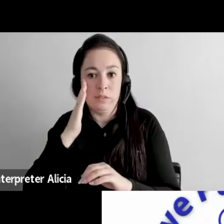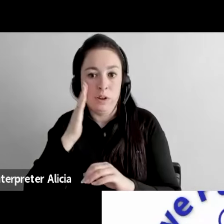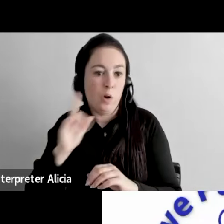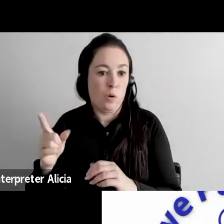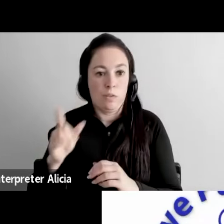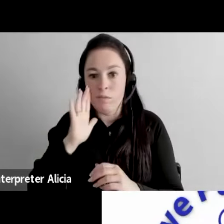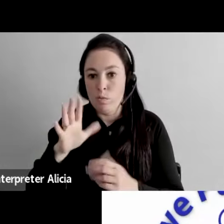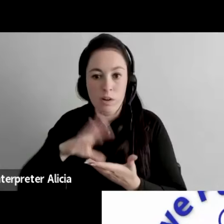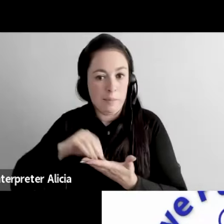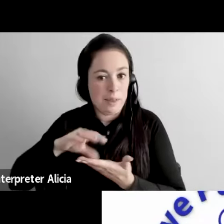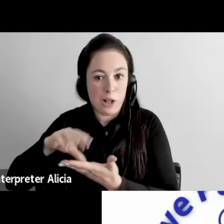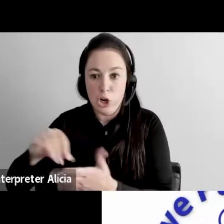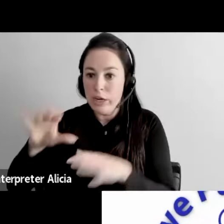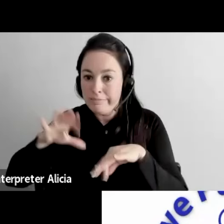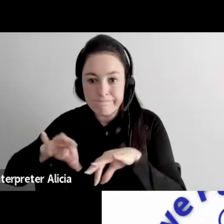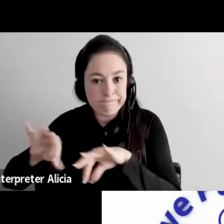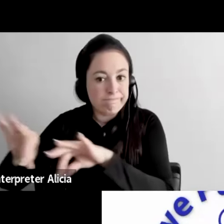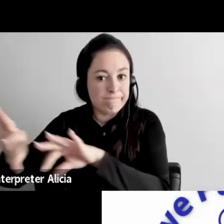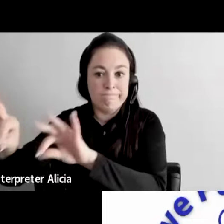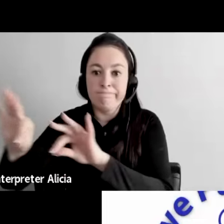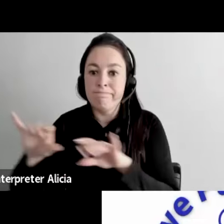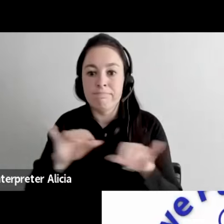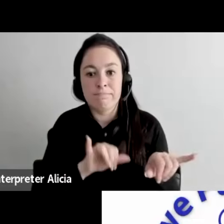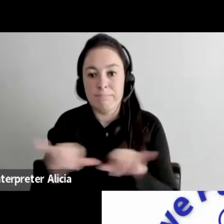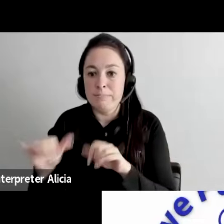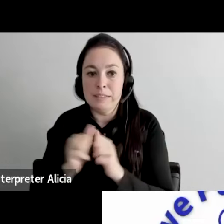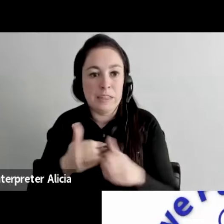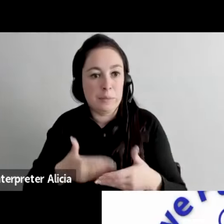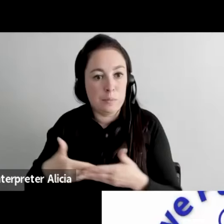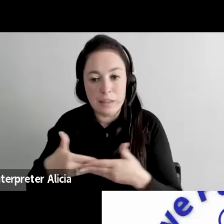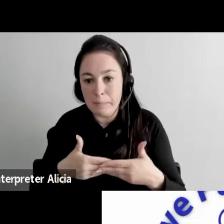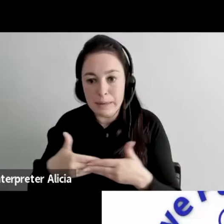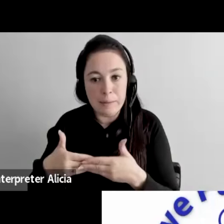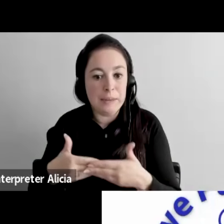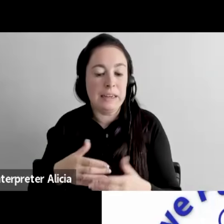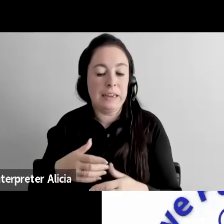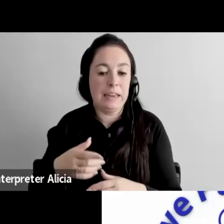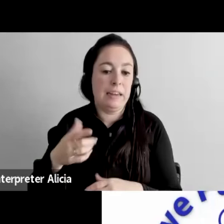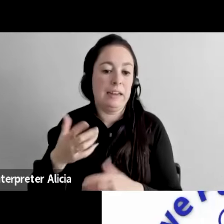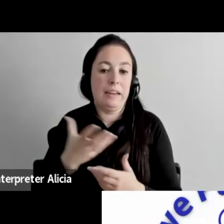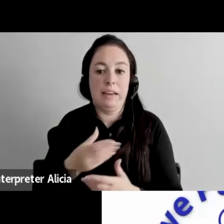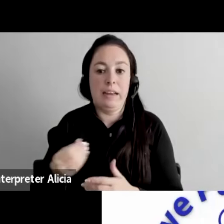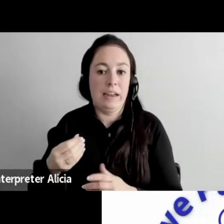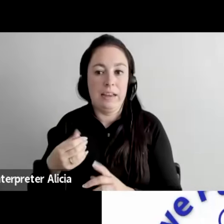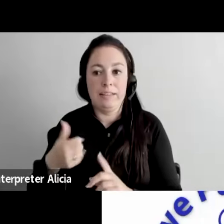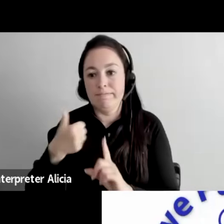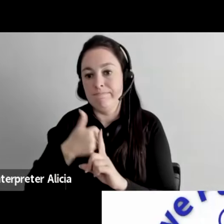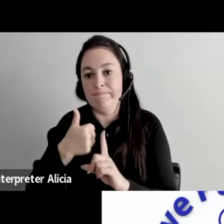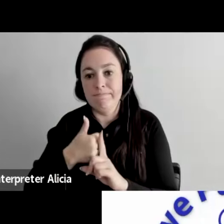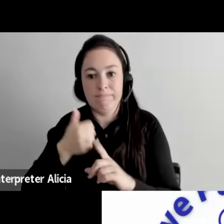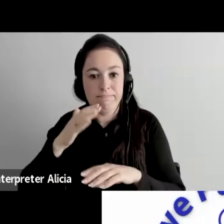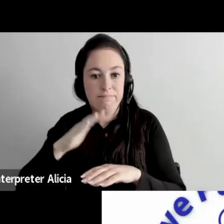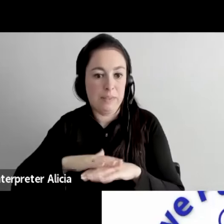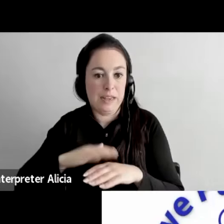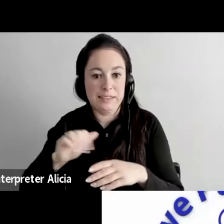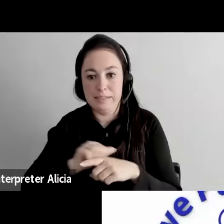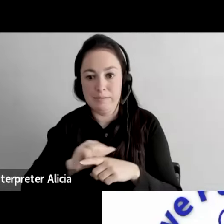and the baby is learning and that they as a practitioner are also going to be learning with you it's really